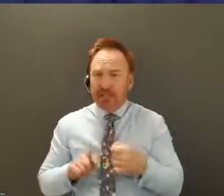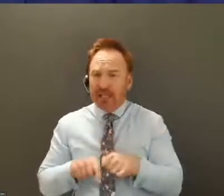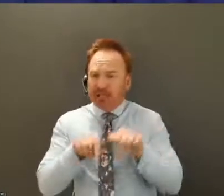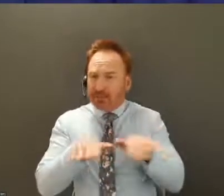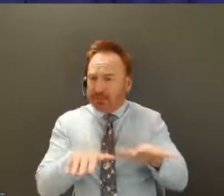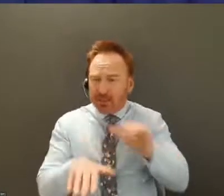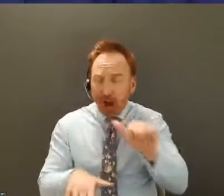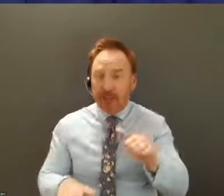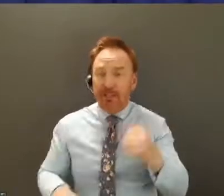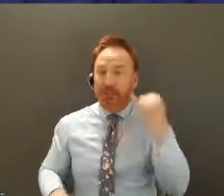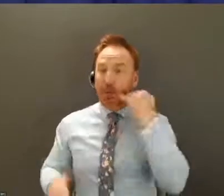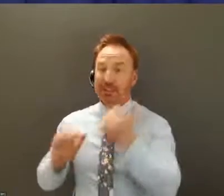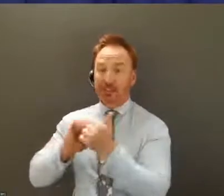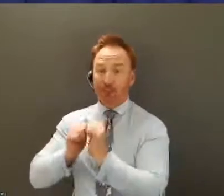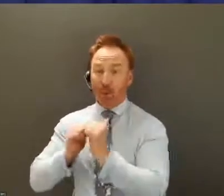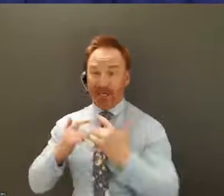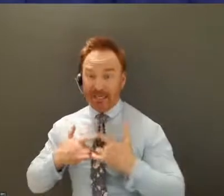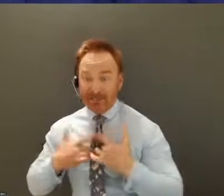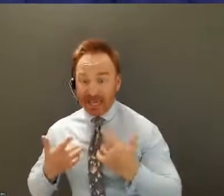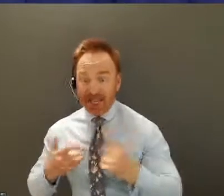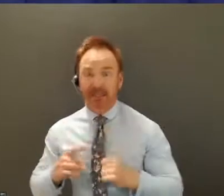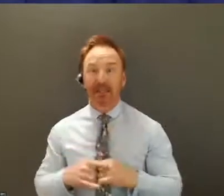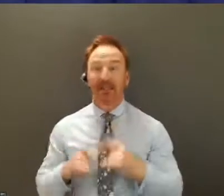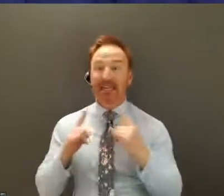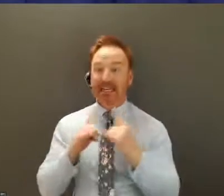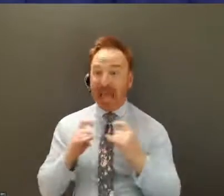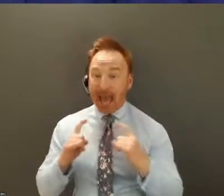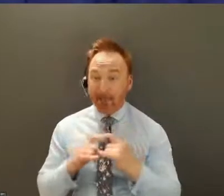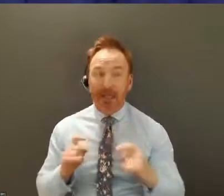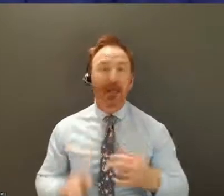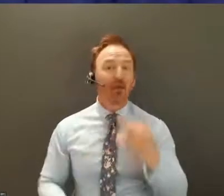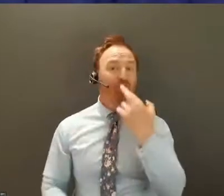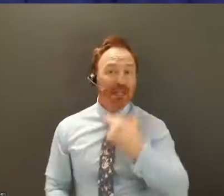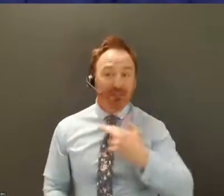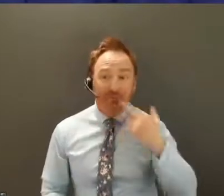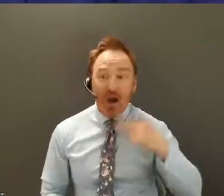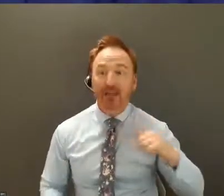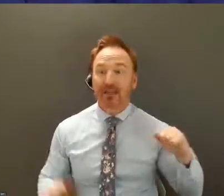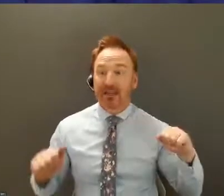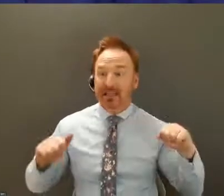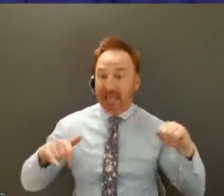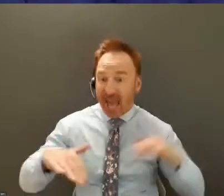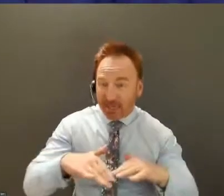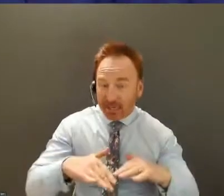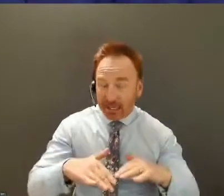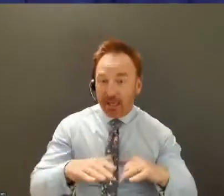In summary we're facing a new challenge. The most extensive outbreak by